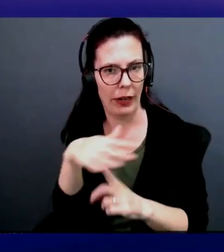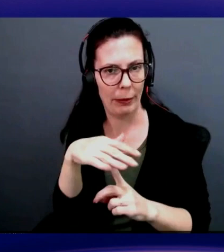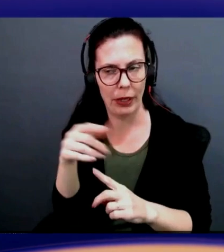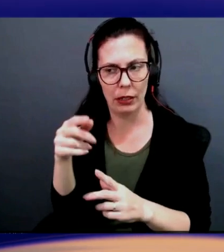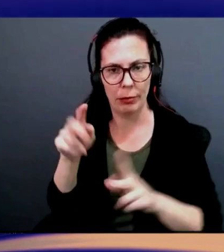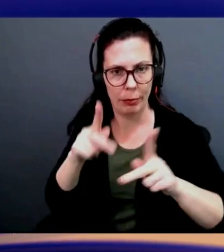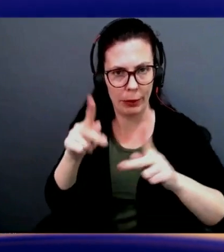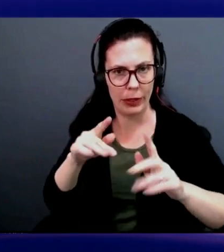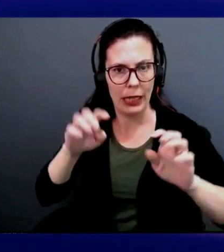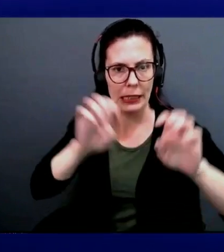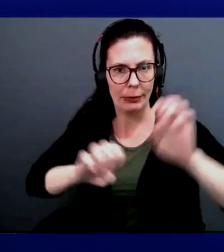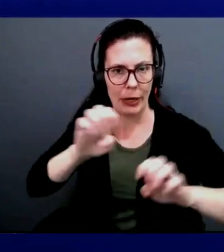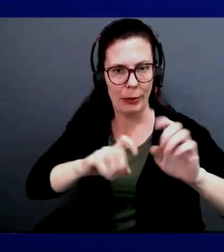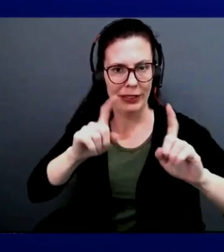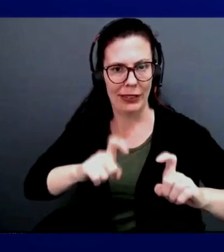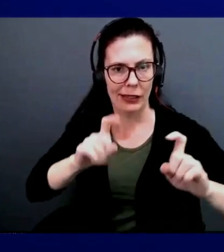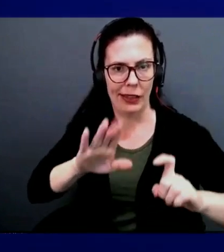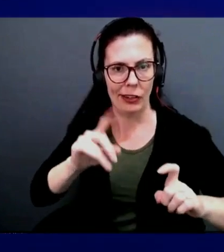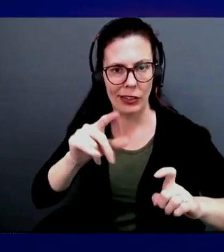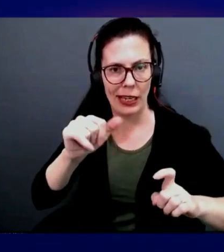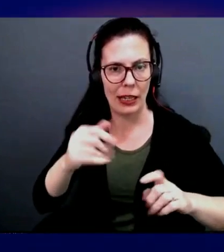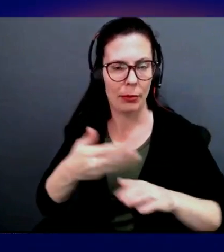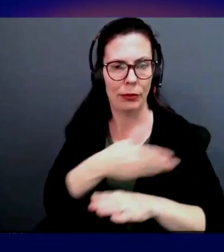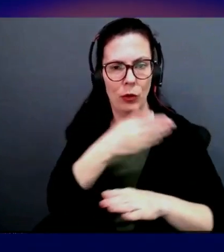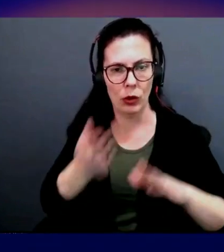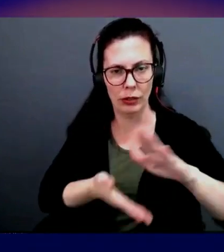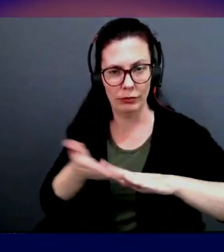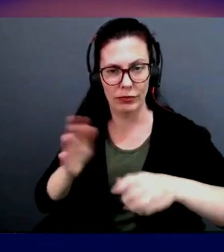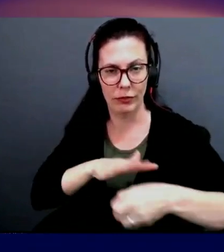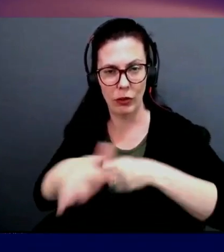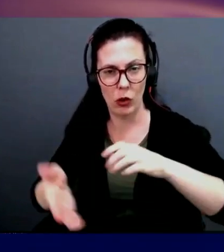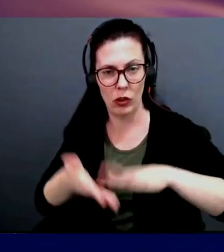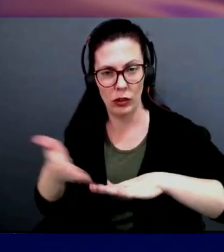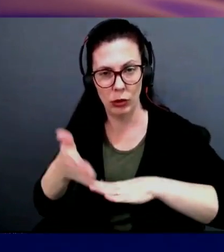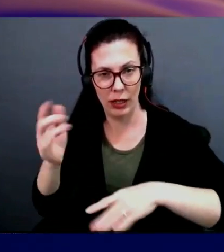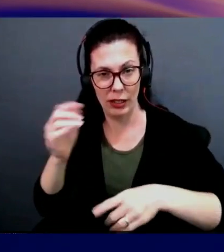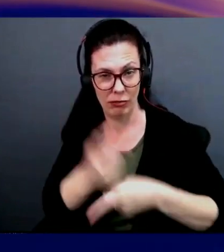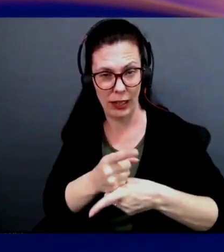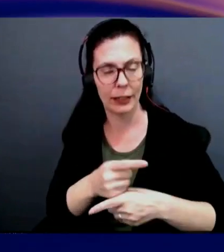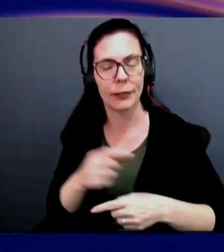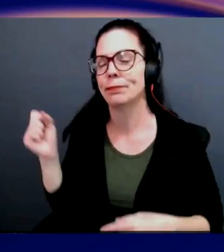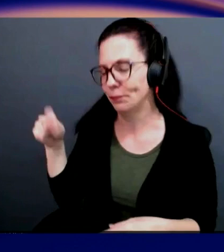before you run the full job. Exactly. So you can actually experiment with the data.